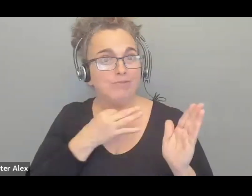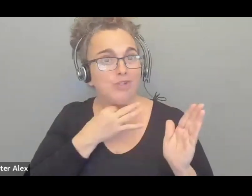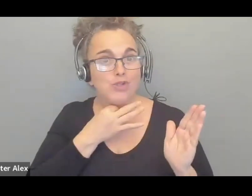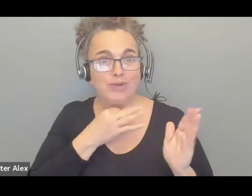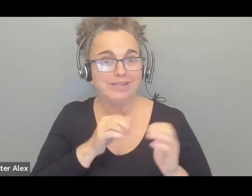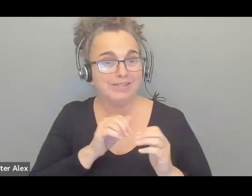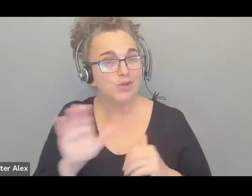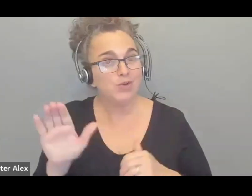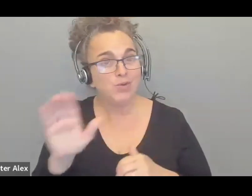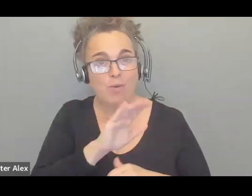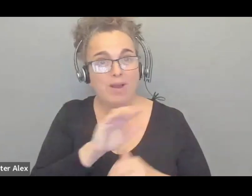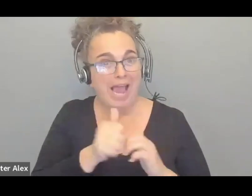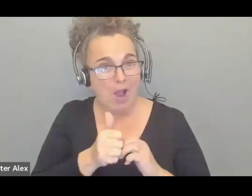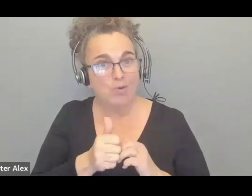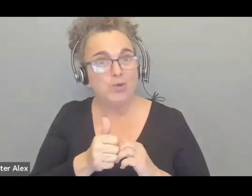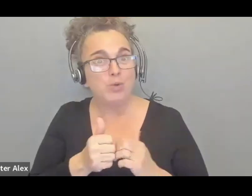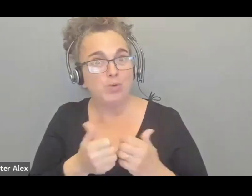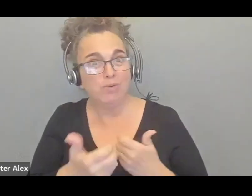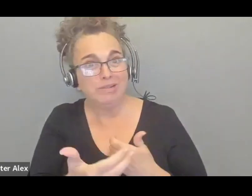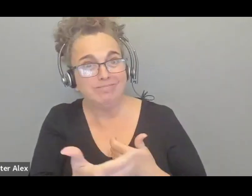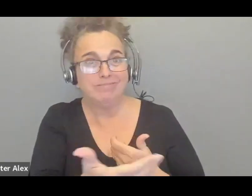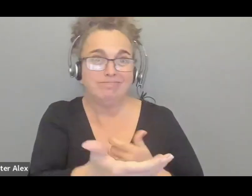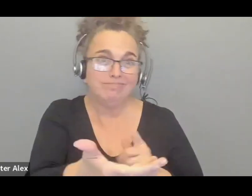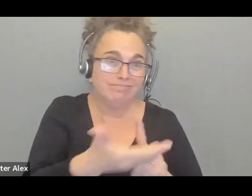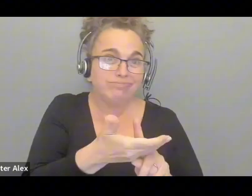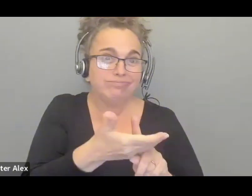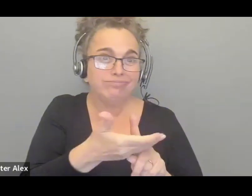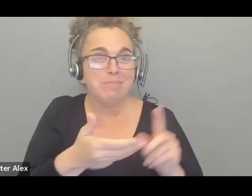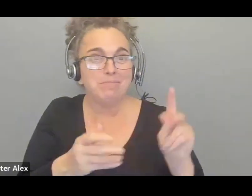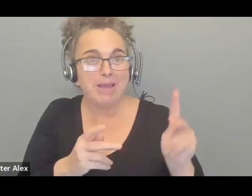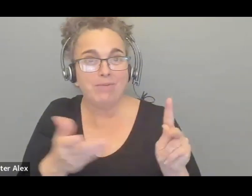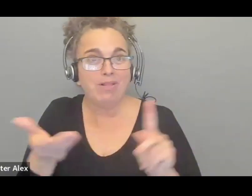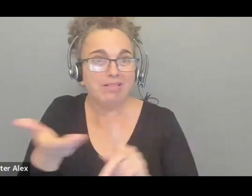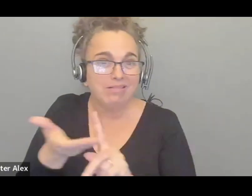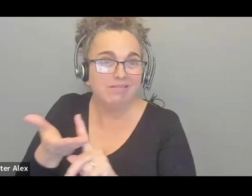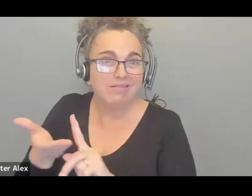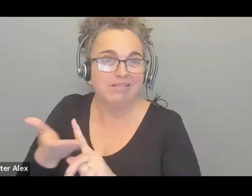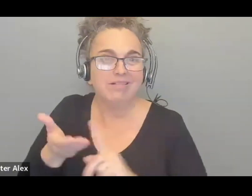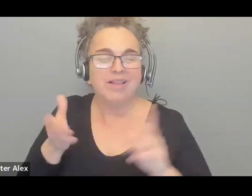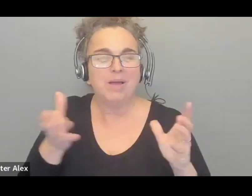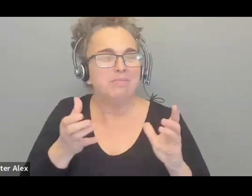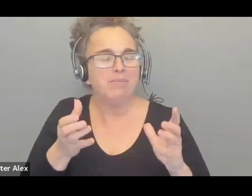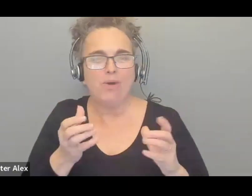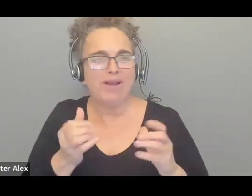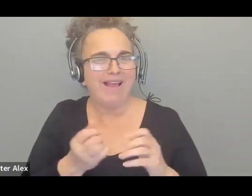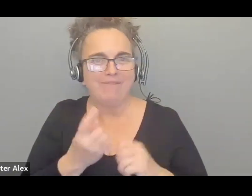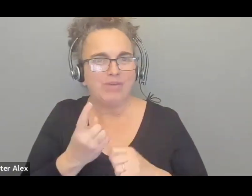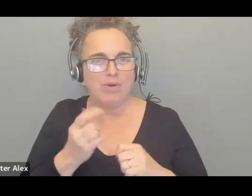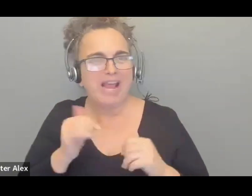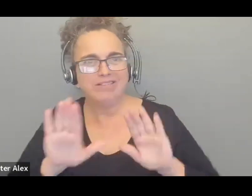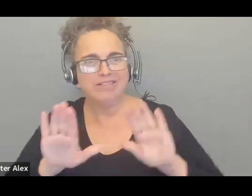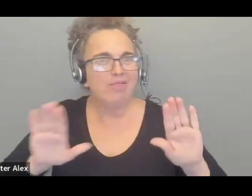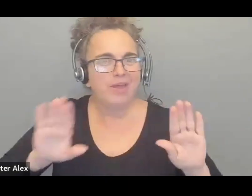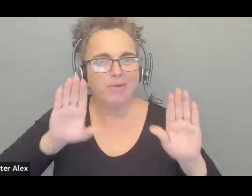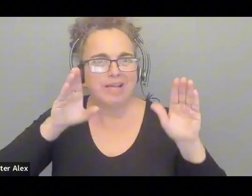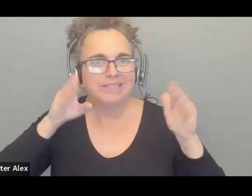around how do you get people on board when there's so many things pulling people's attention and resources